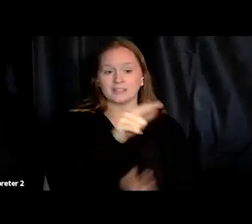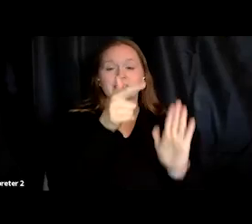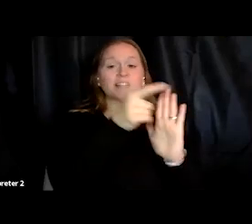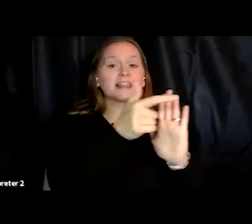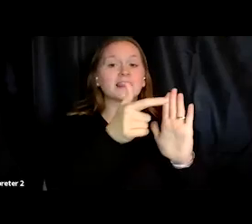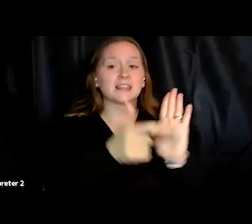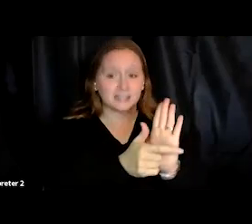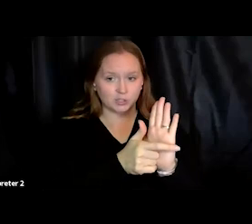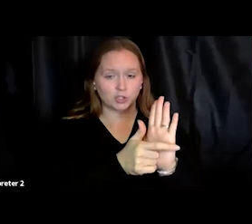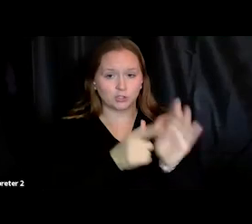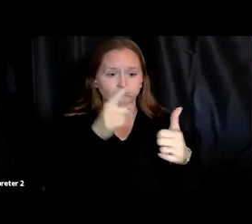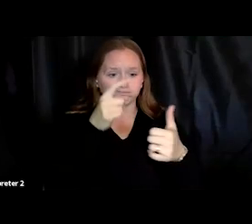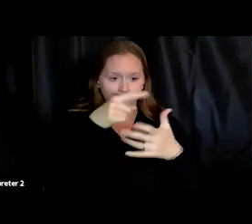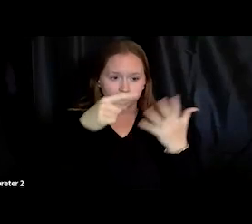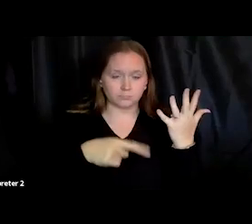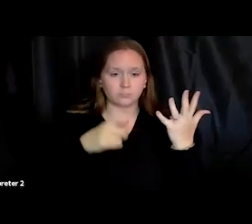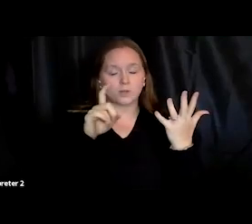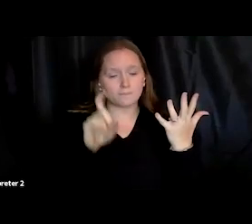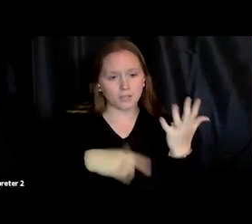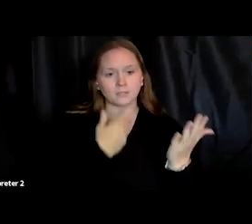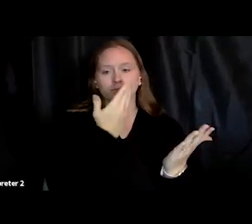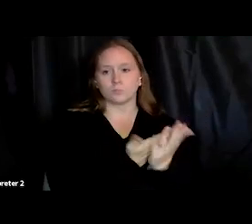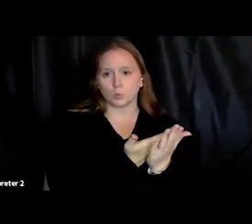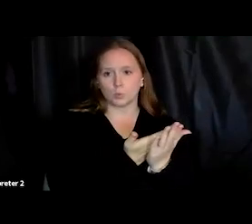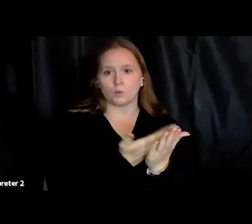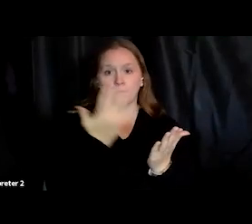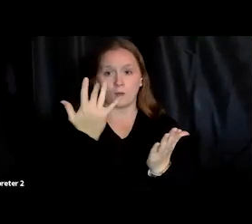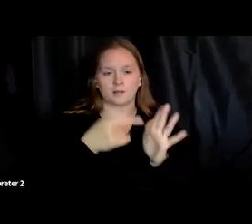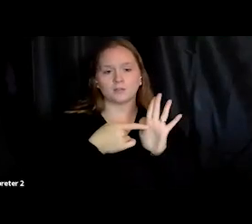that we need to prove in order to help someone be approved for benefits,